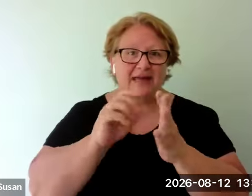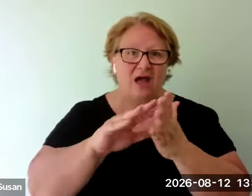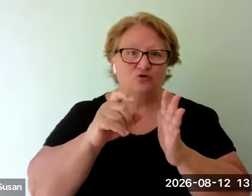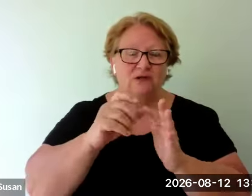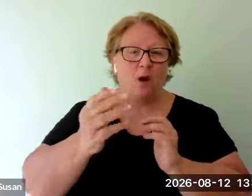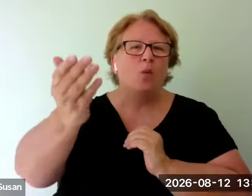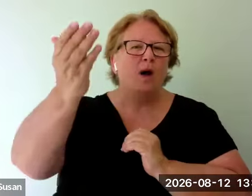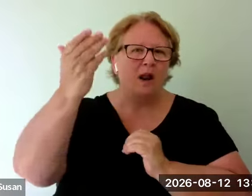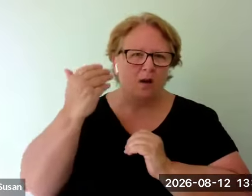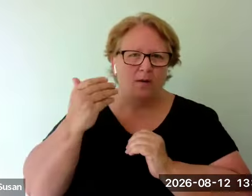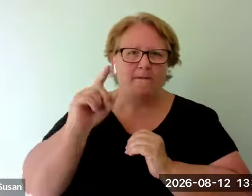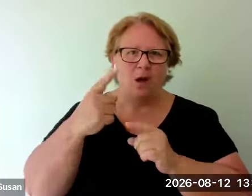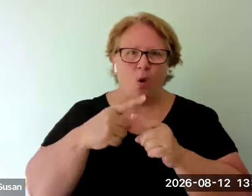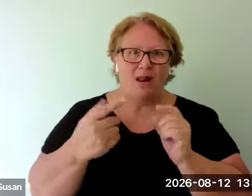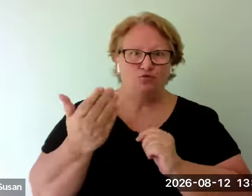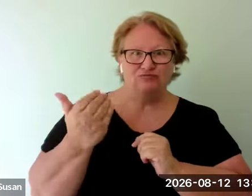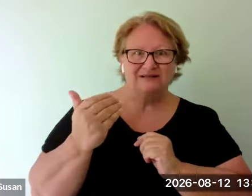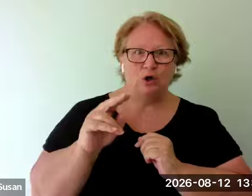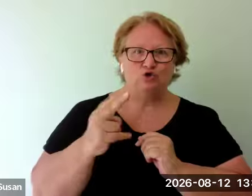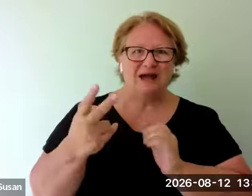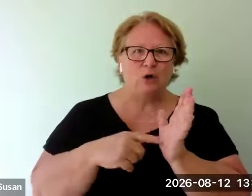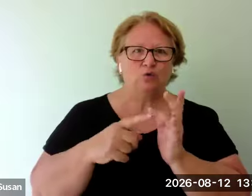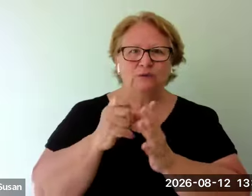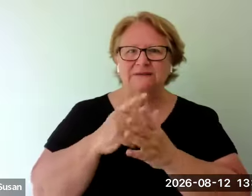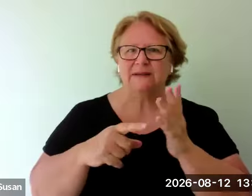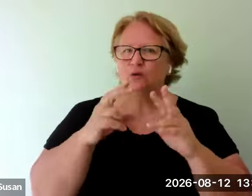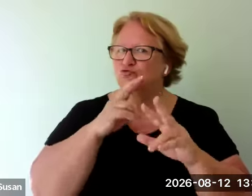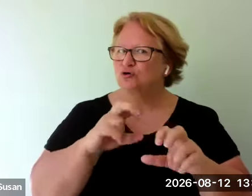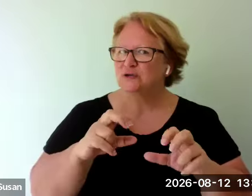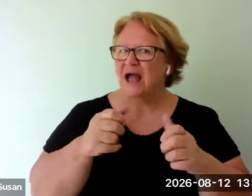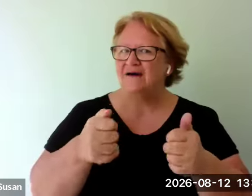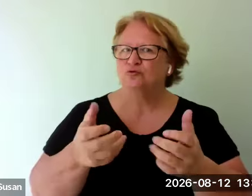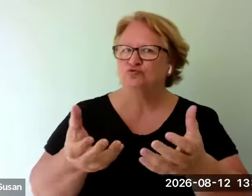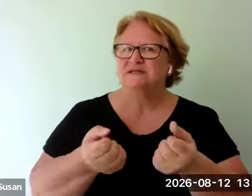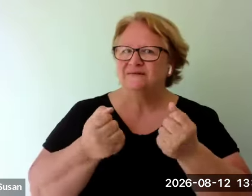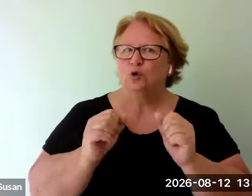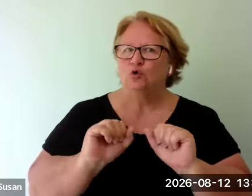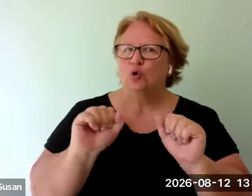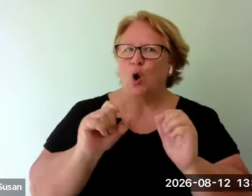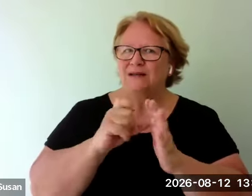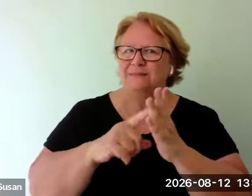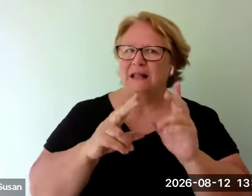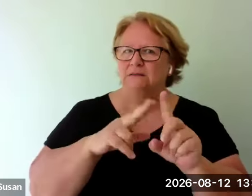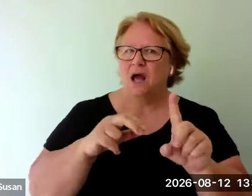function first. It's lengthy. So would you still be eligible if you got your PhD a while ago but have only recently